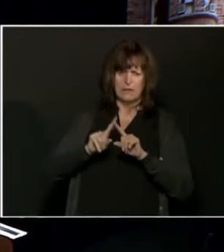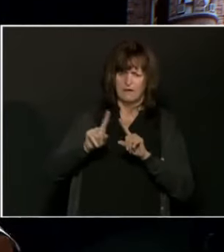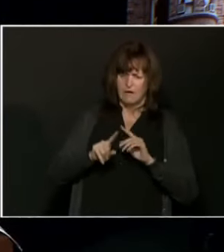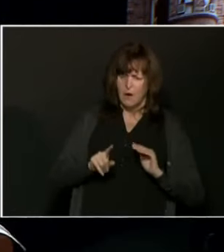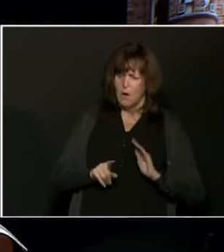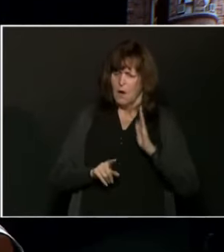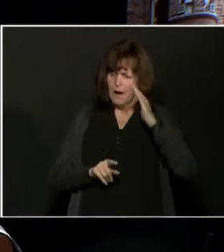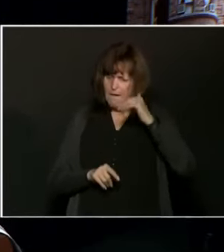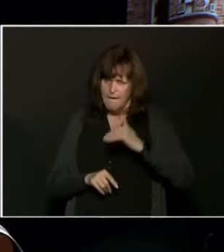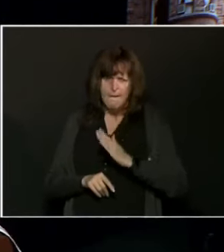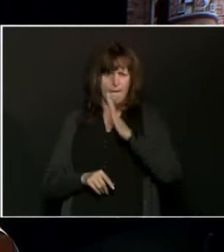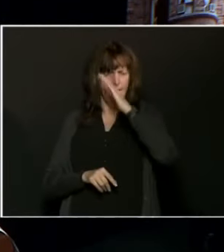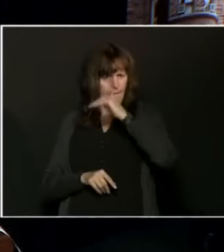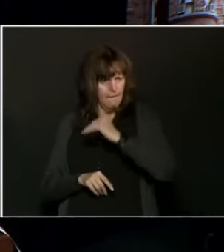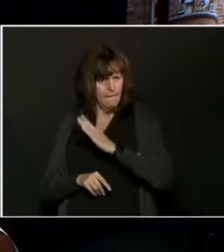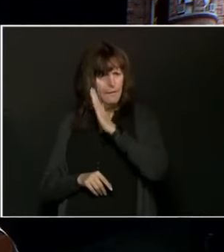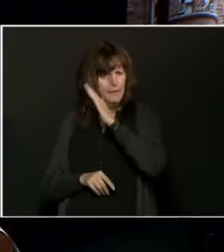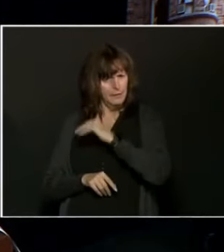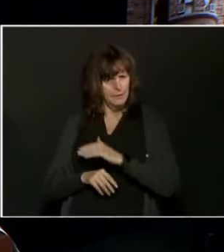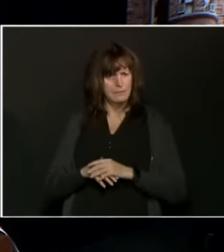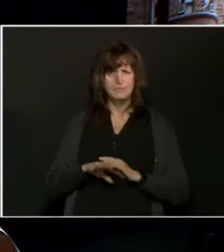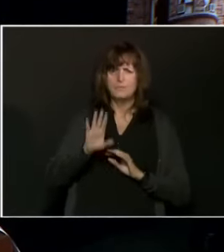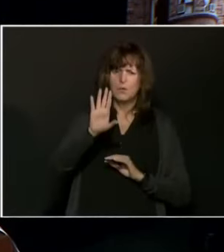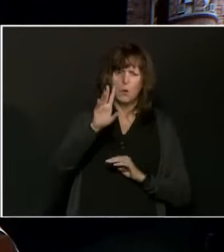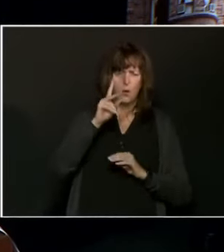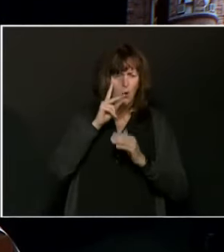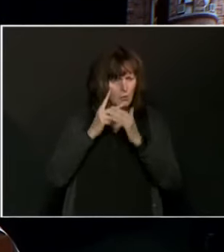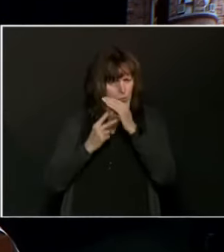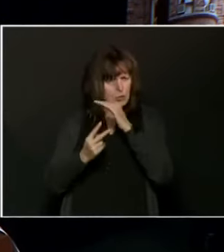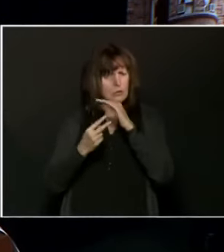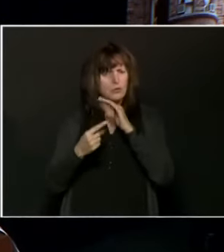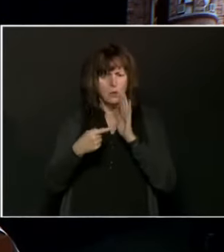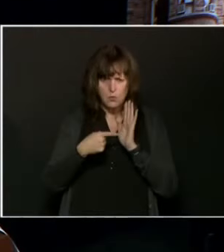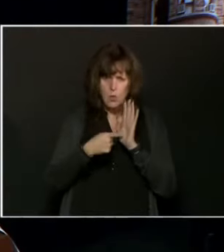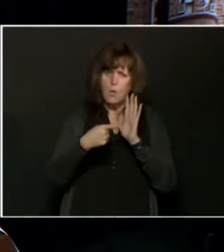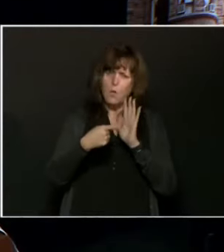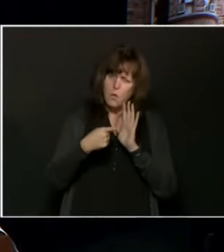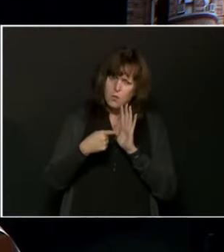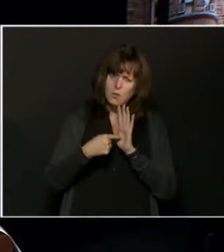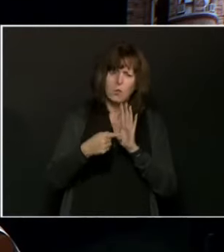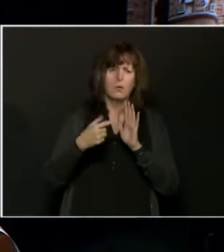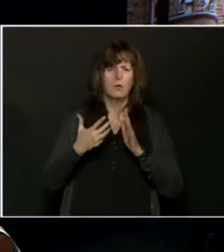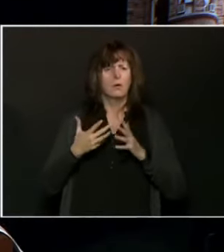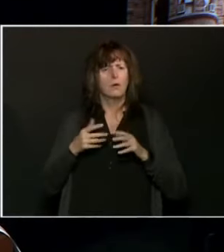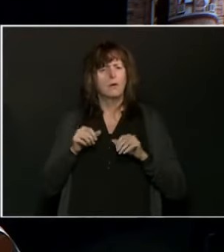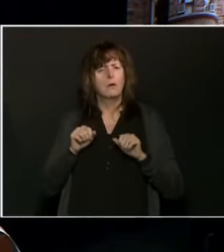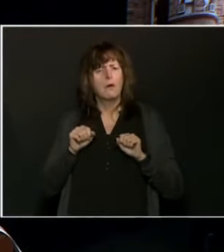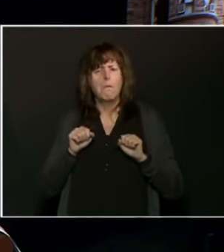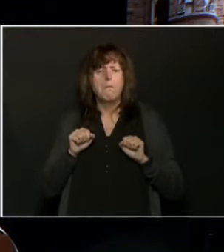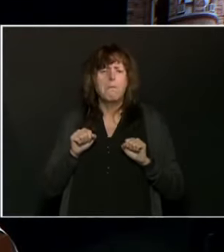ON PAGE 7. WE SEE THOSE INVARIANTS AND